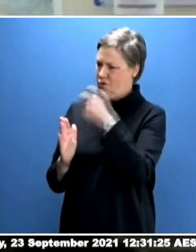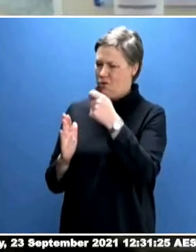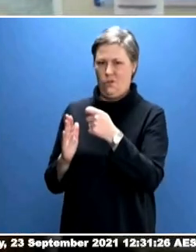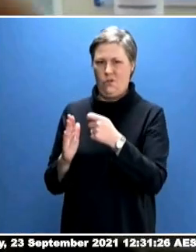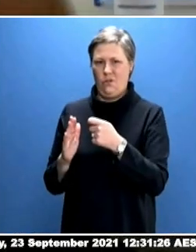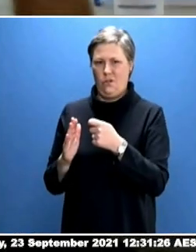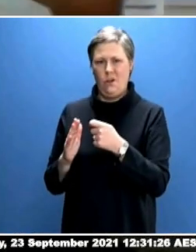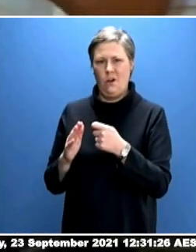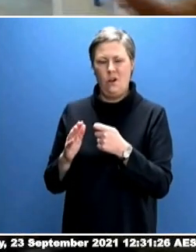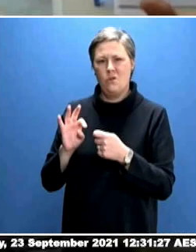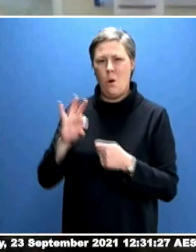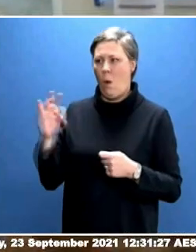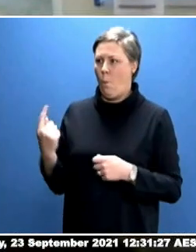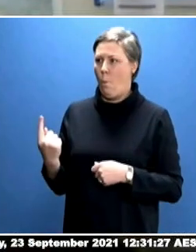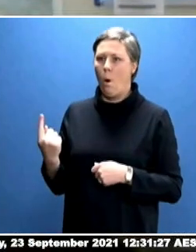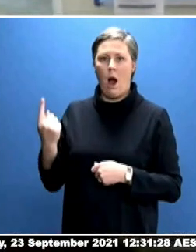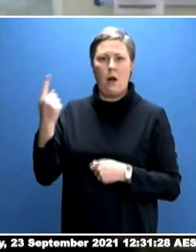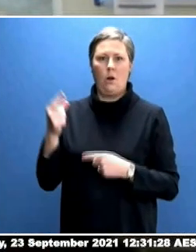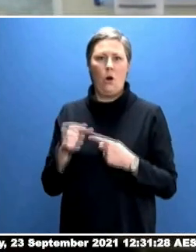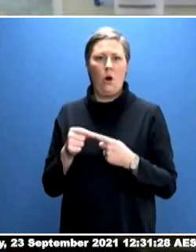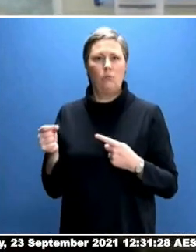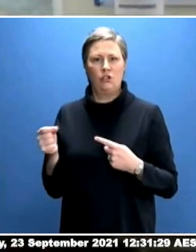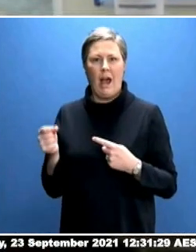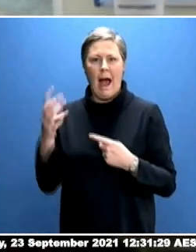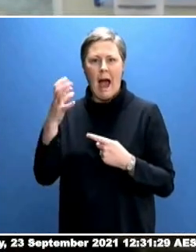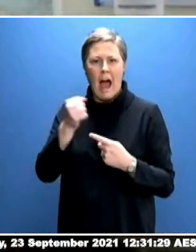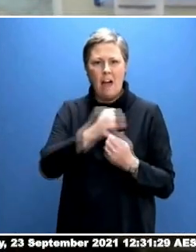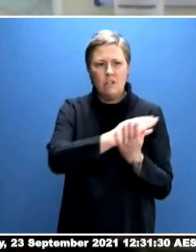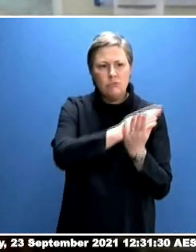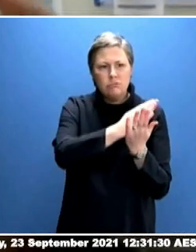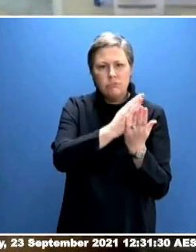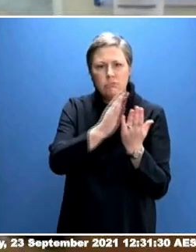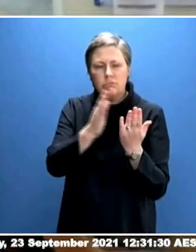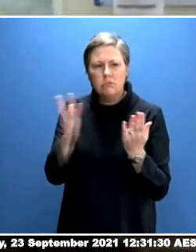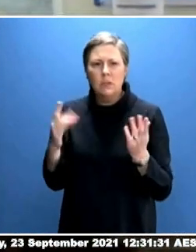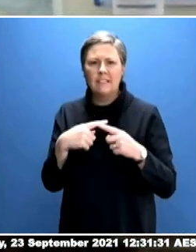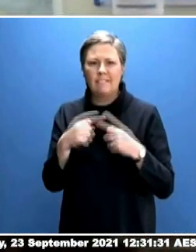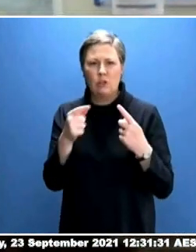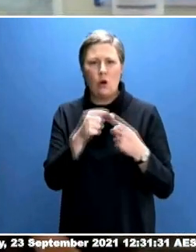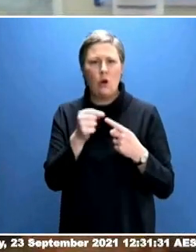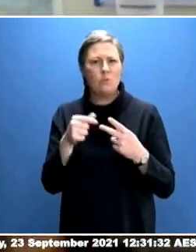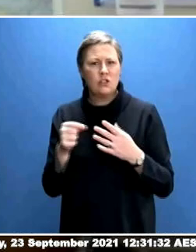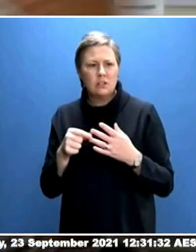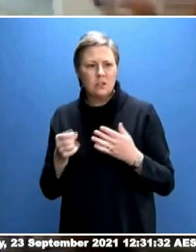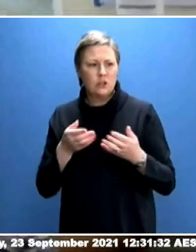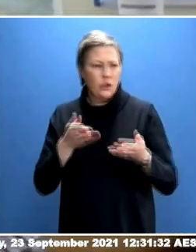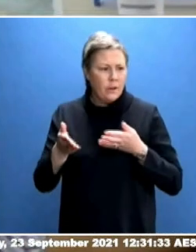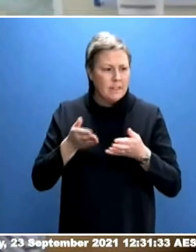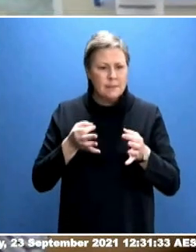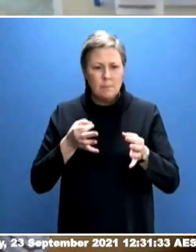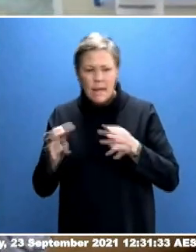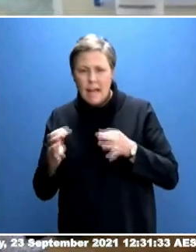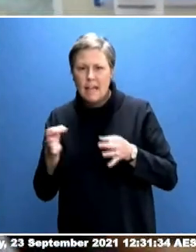being part of a collaboration of services, planning the child's